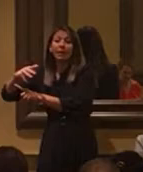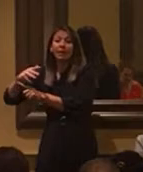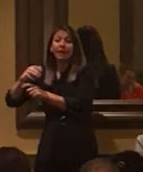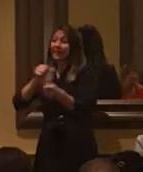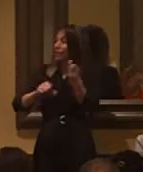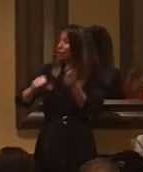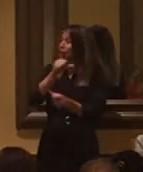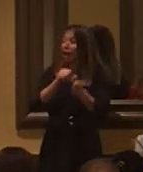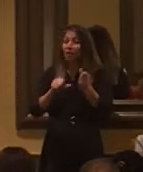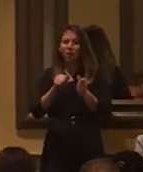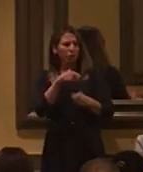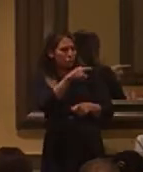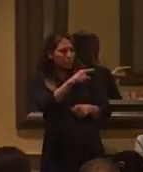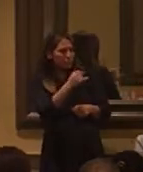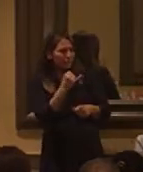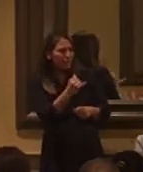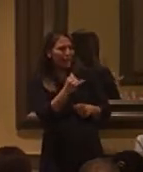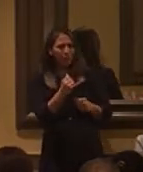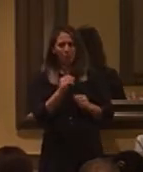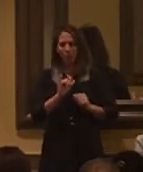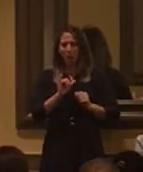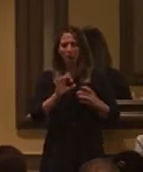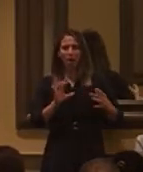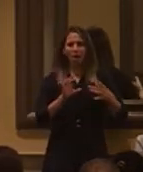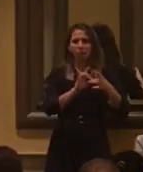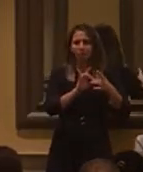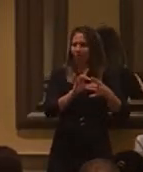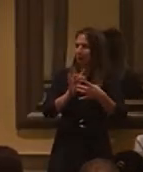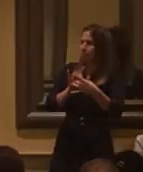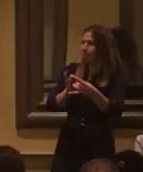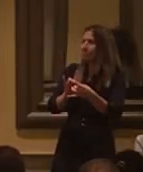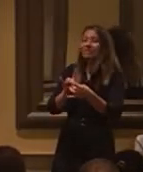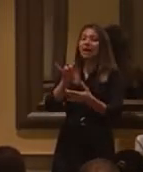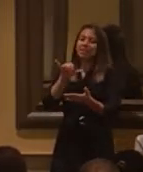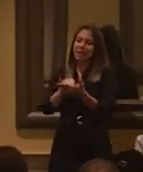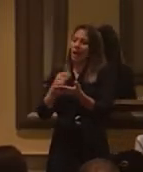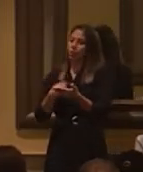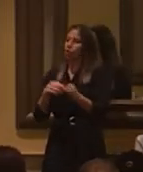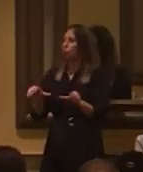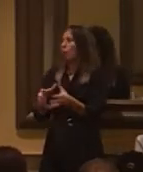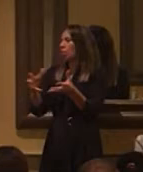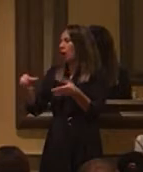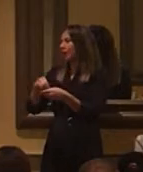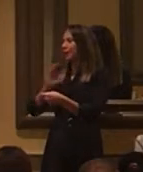which is a big thing that we've done in our county is bringing them together for different activities.